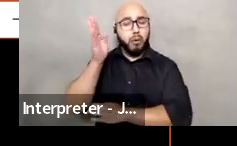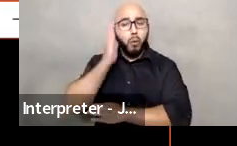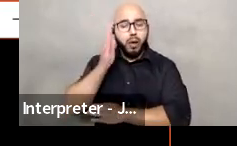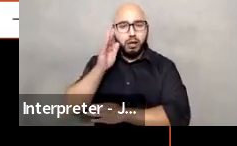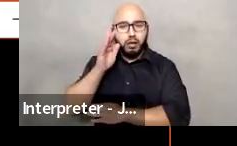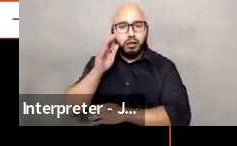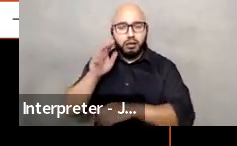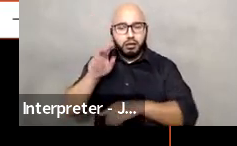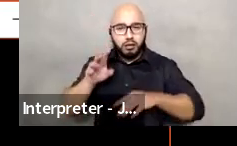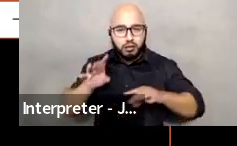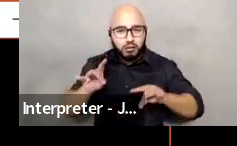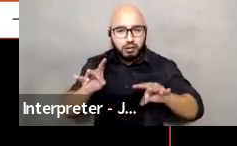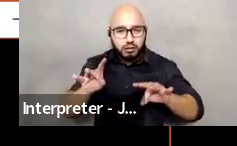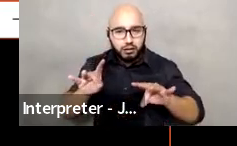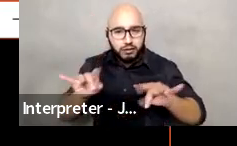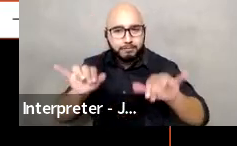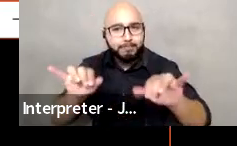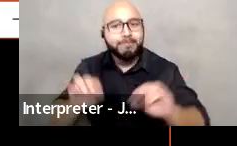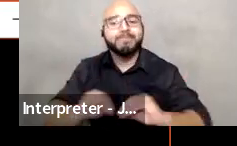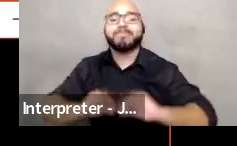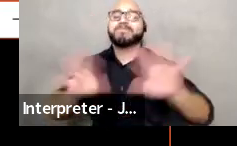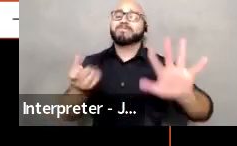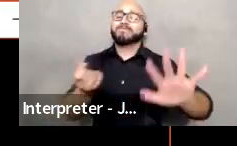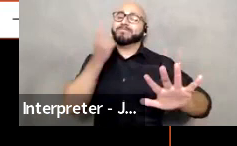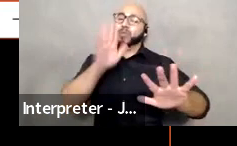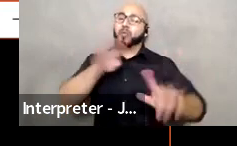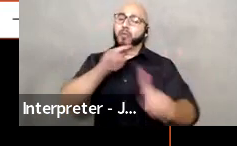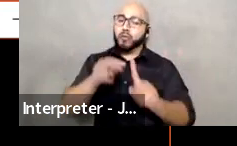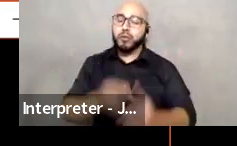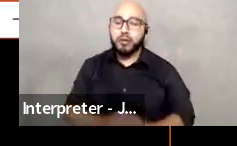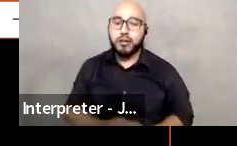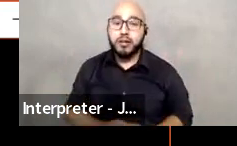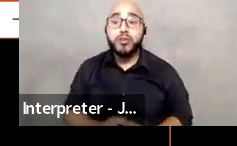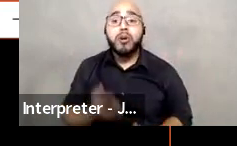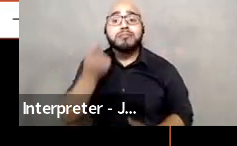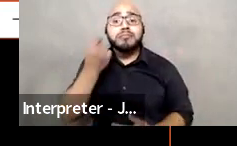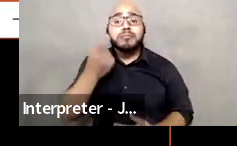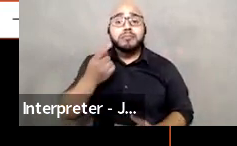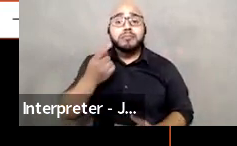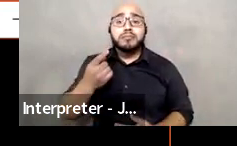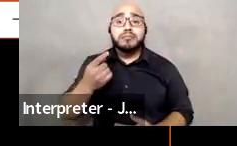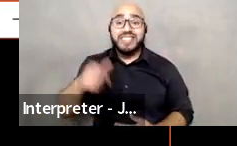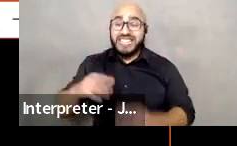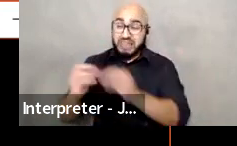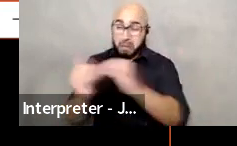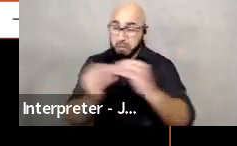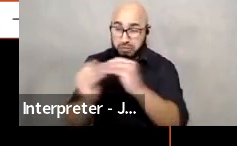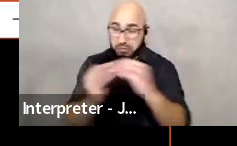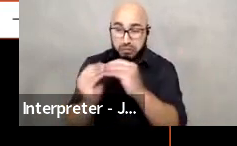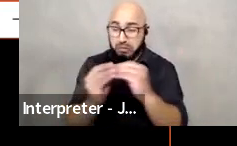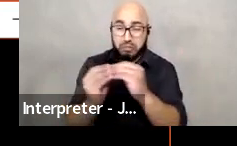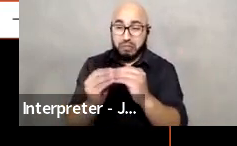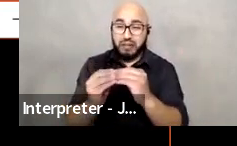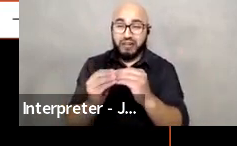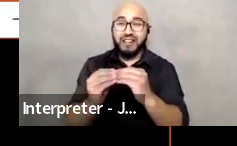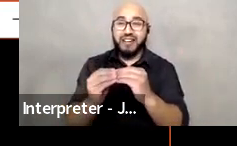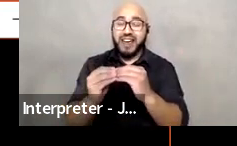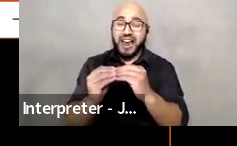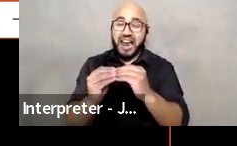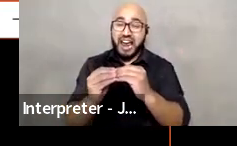But let me just say that I think that a. Lot of this fight. And the heat. Of this fight over history stems from a basic